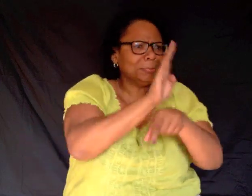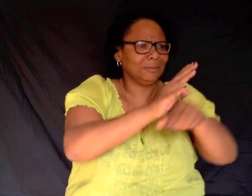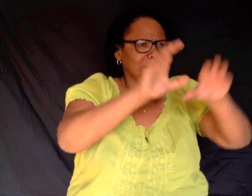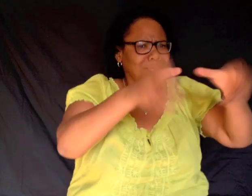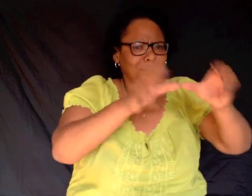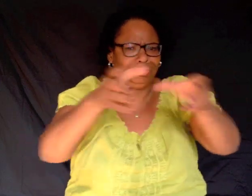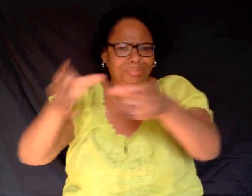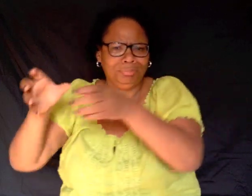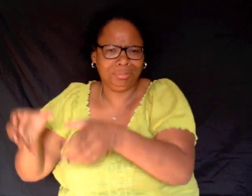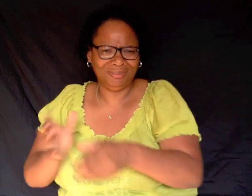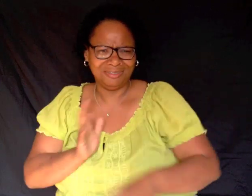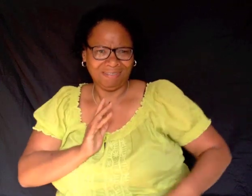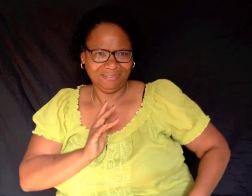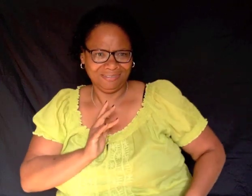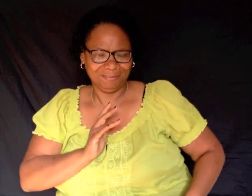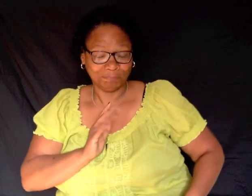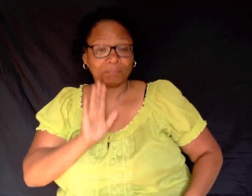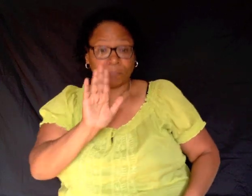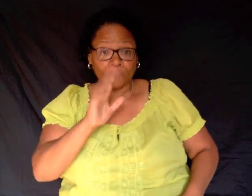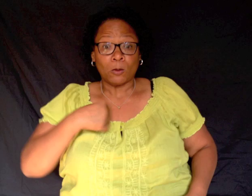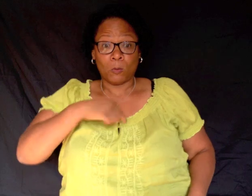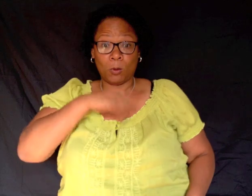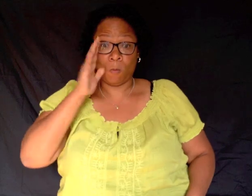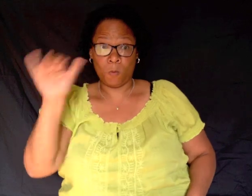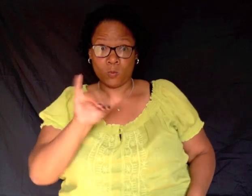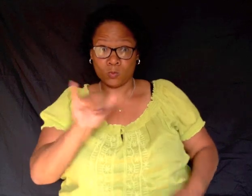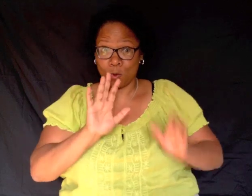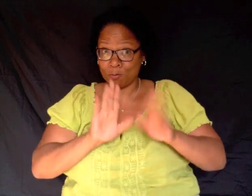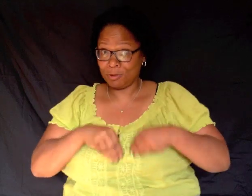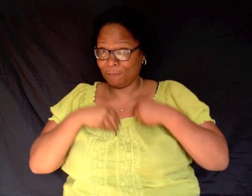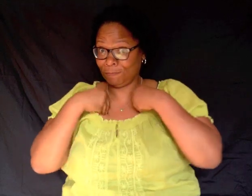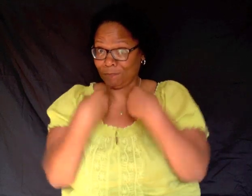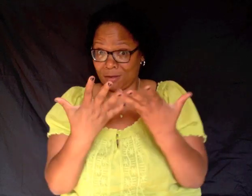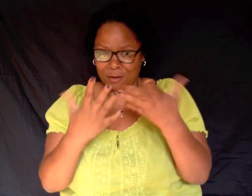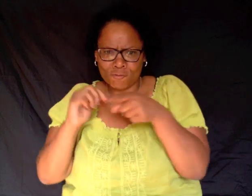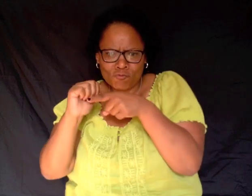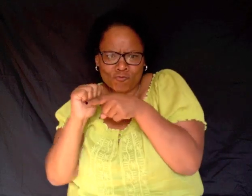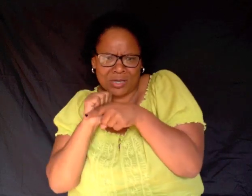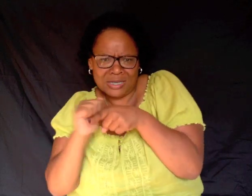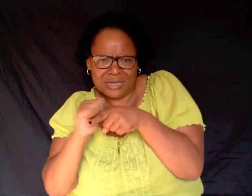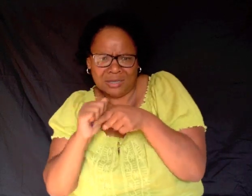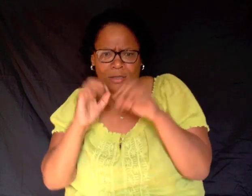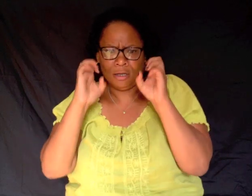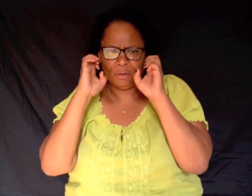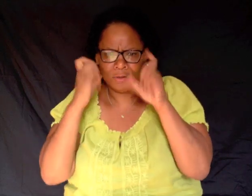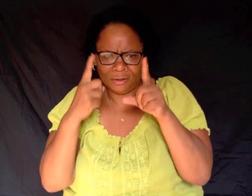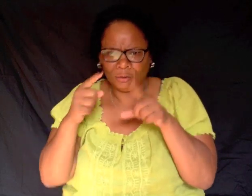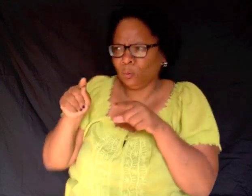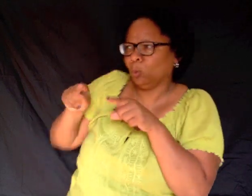in all businesses and agencies. We will also provide training and education